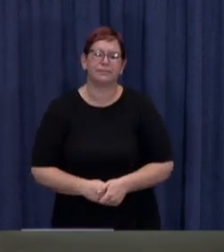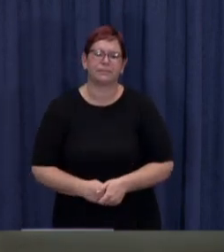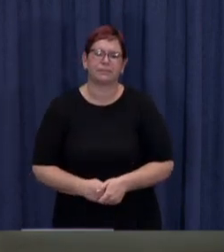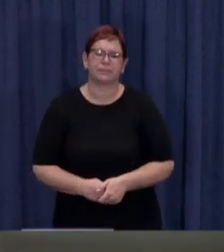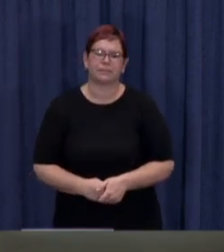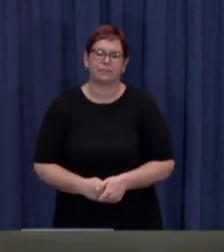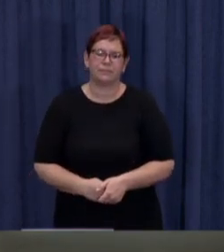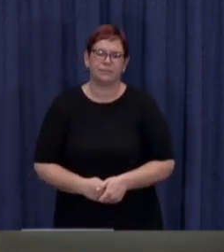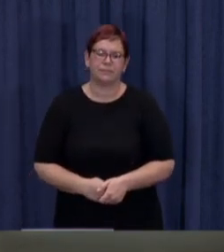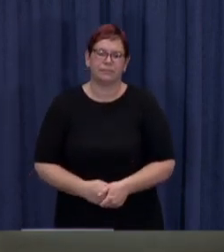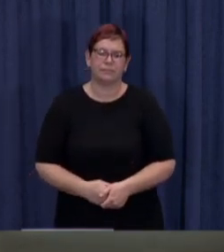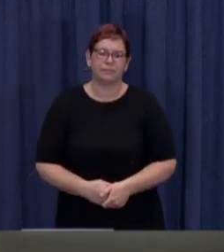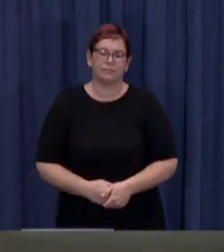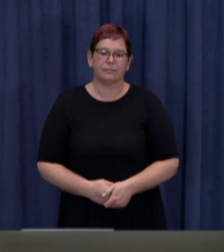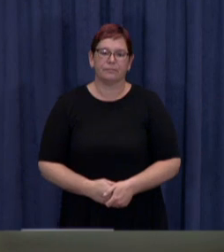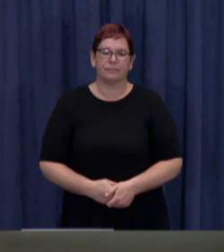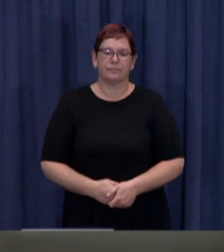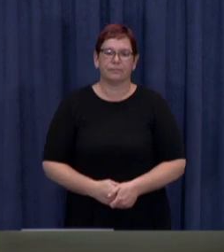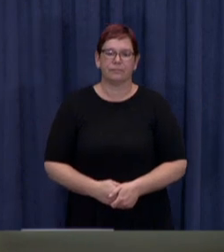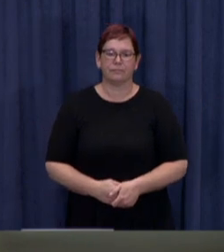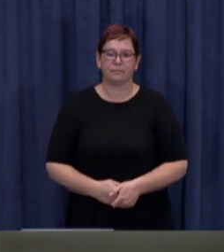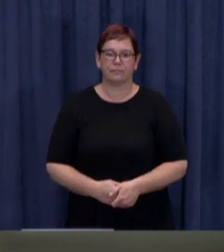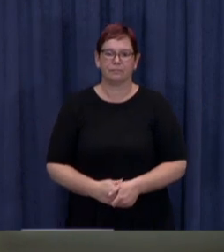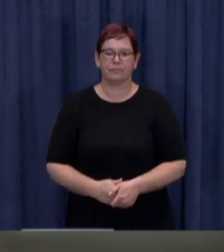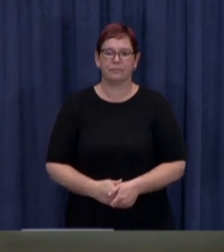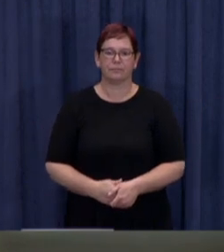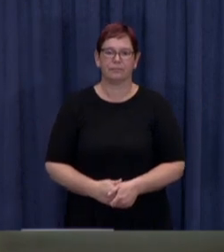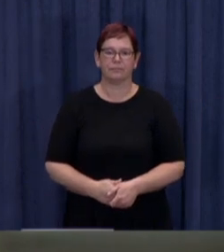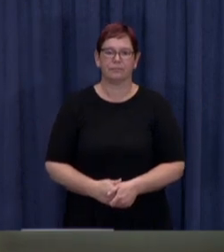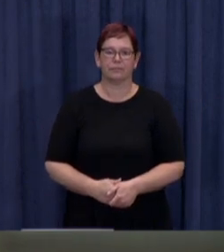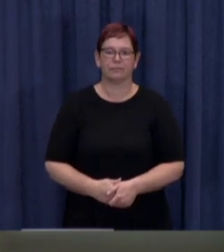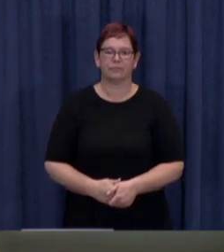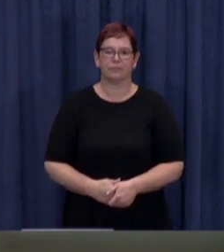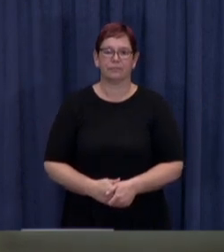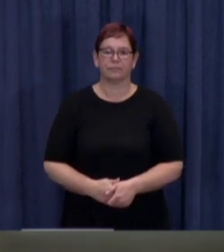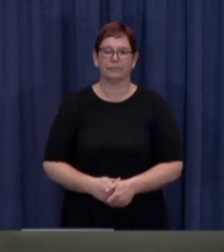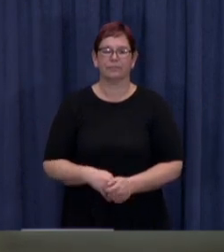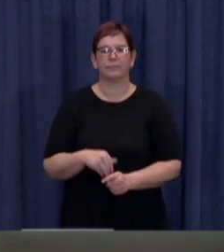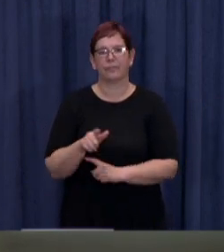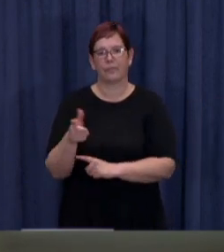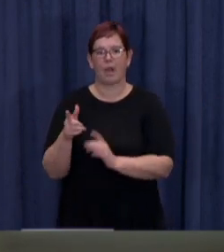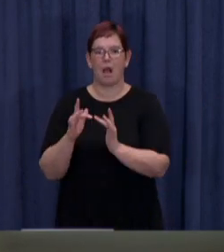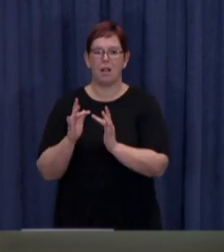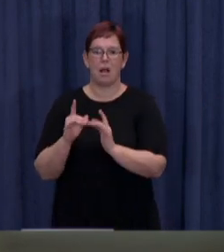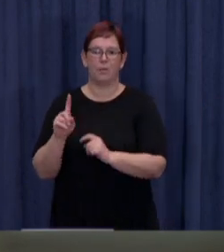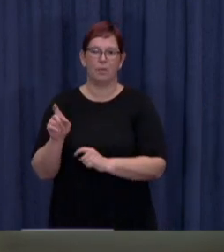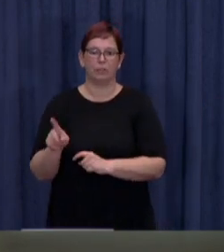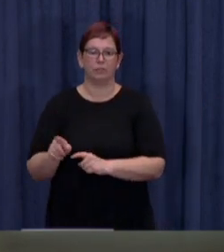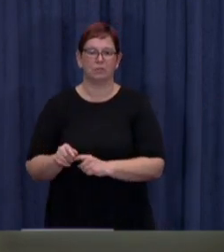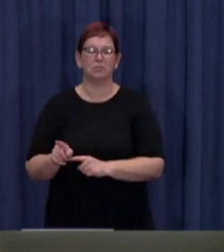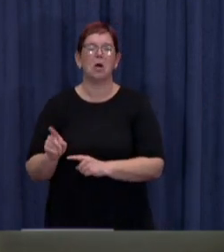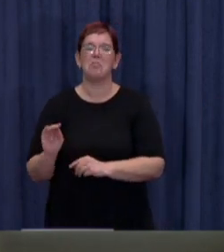Hi Mayor I think you've answered pretty much every question that I would have had thank you